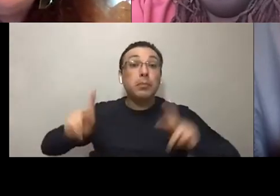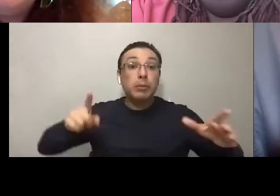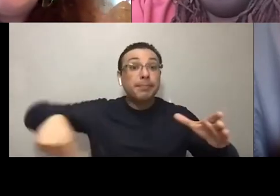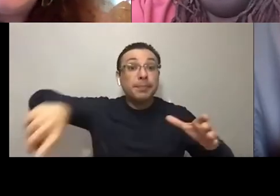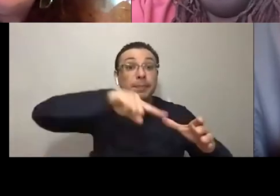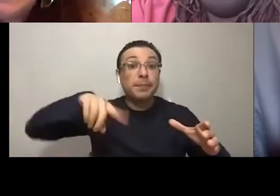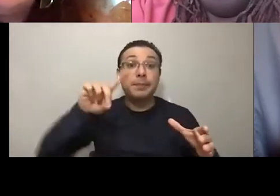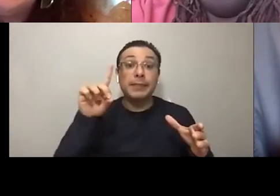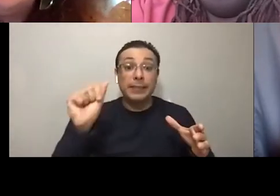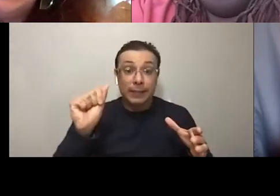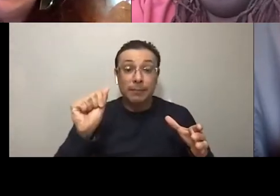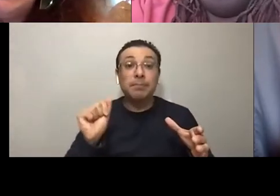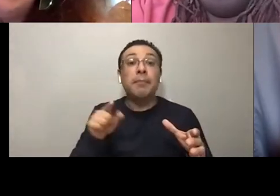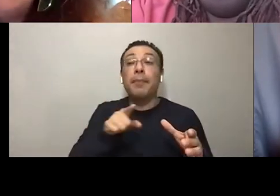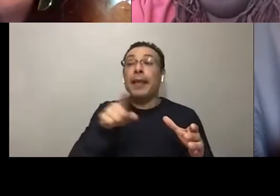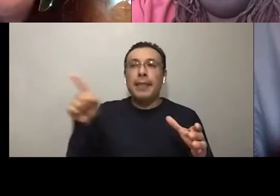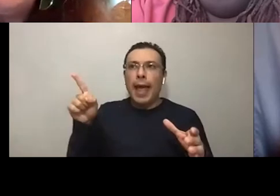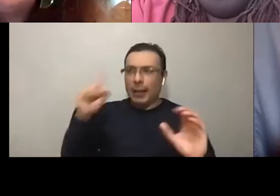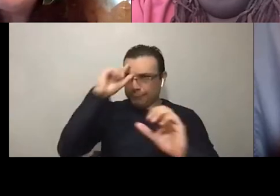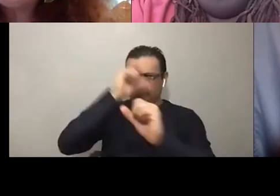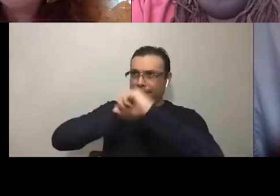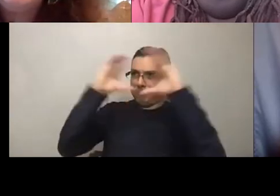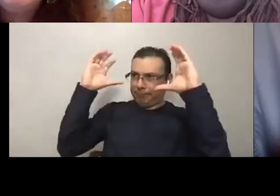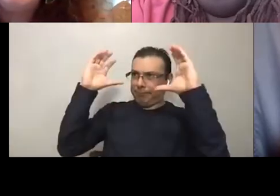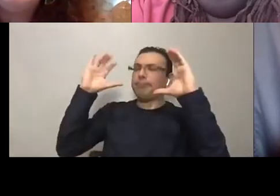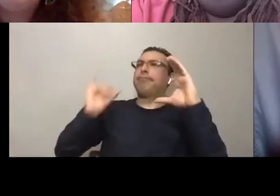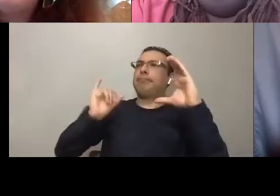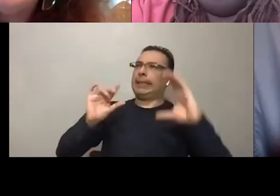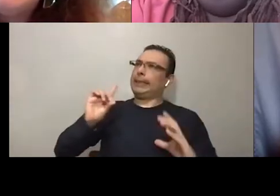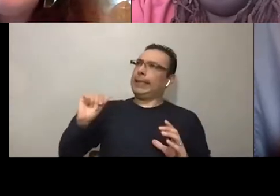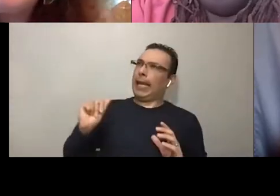understanding of being disabled, they see what’s happening.